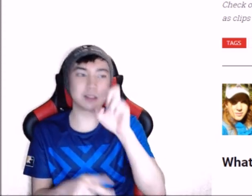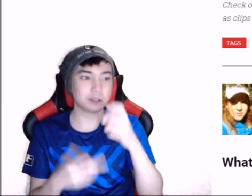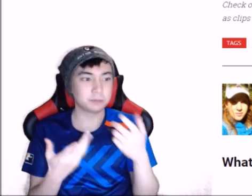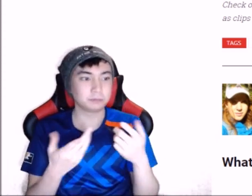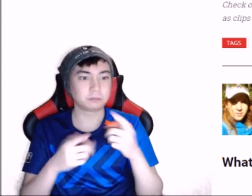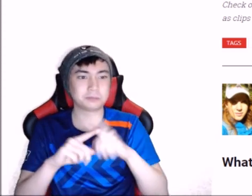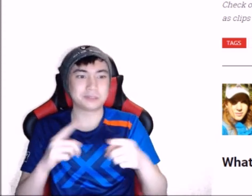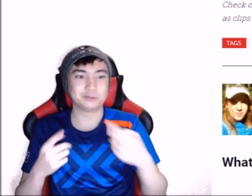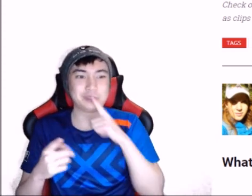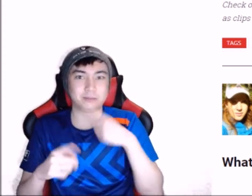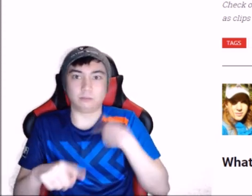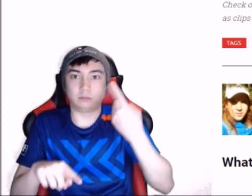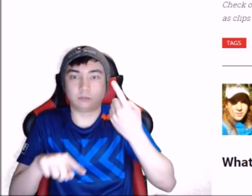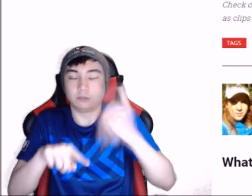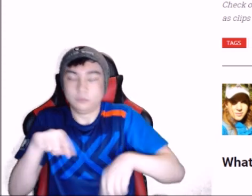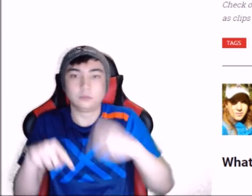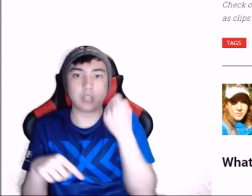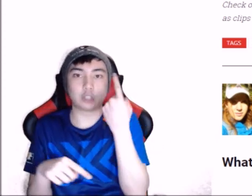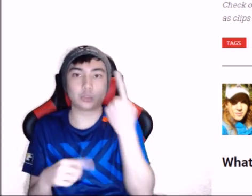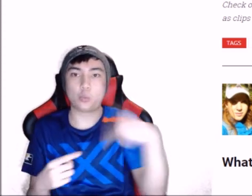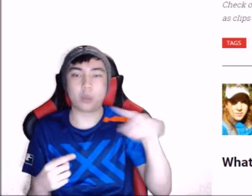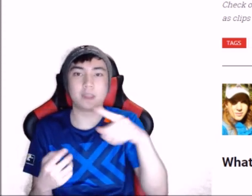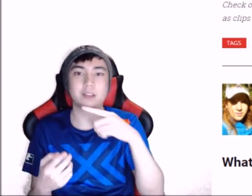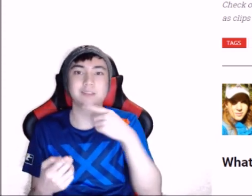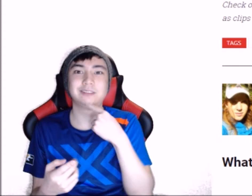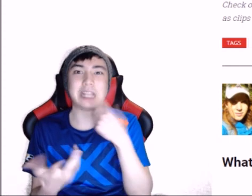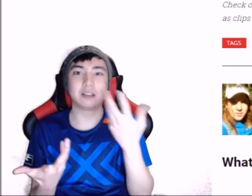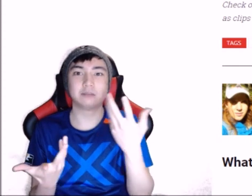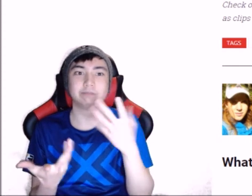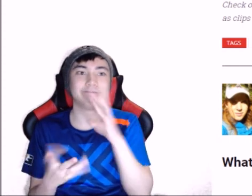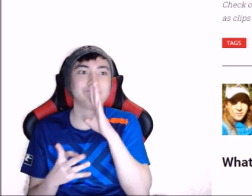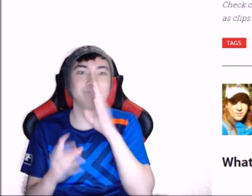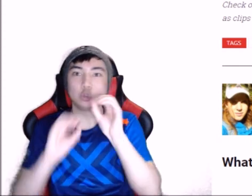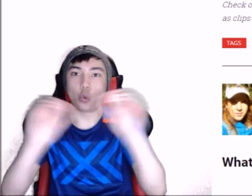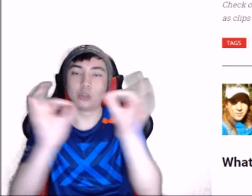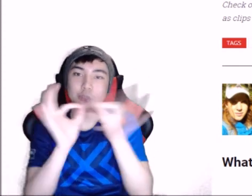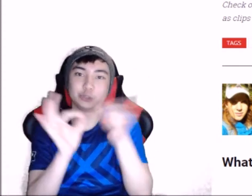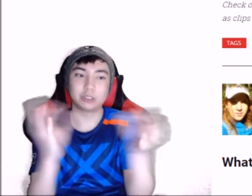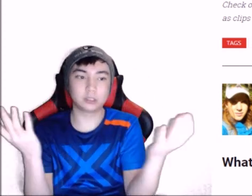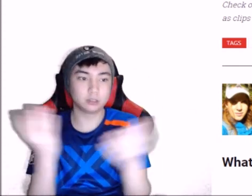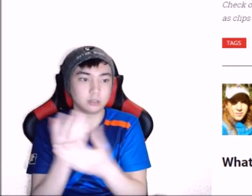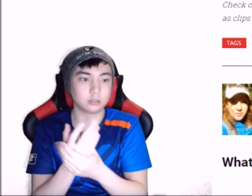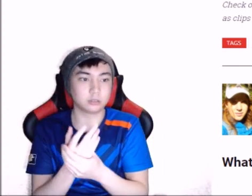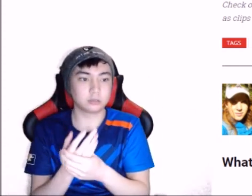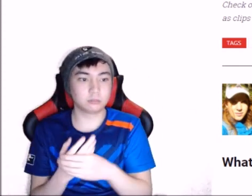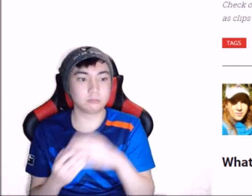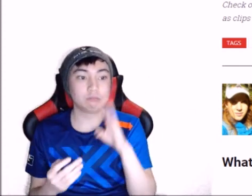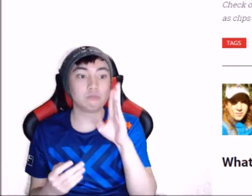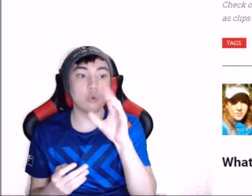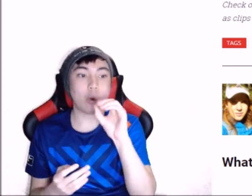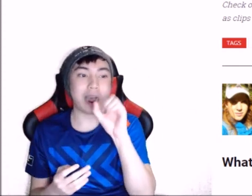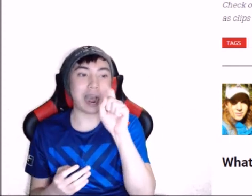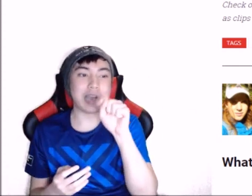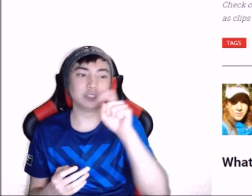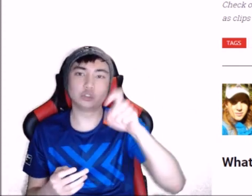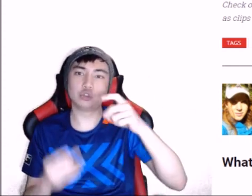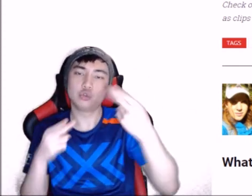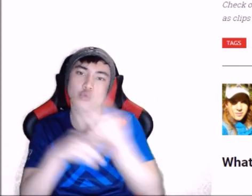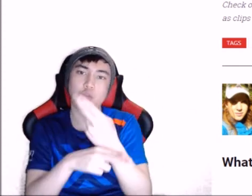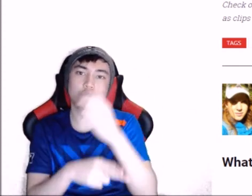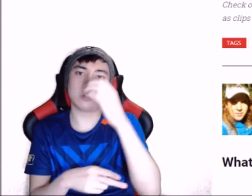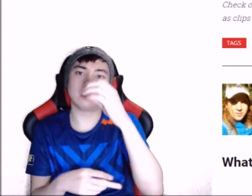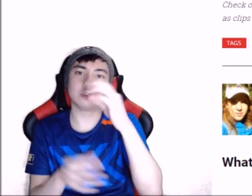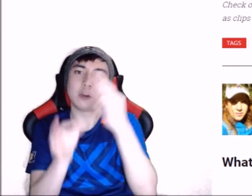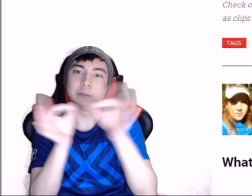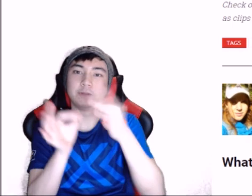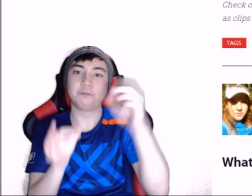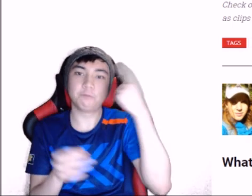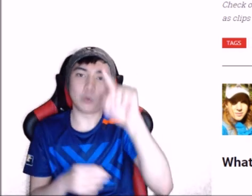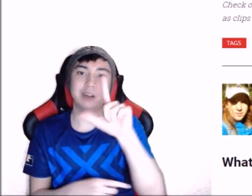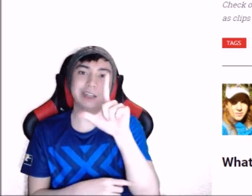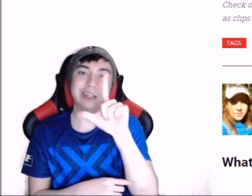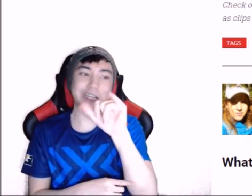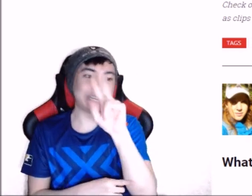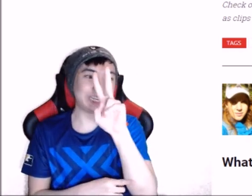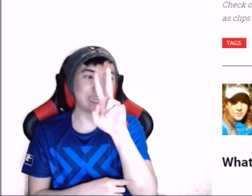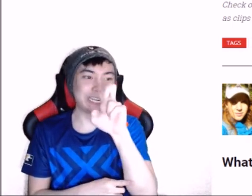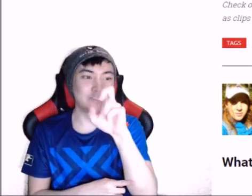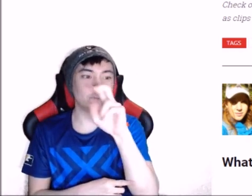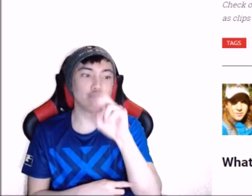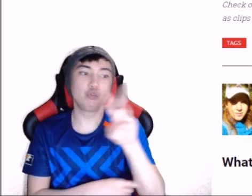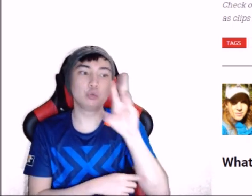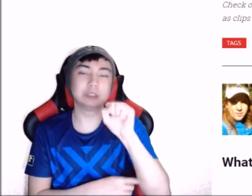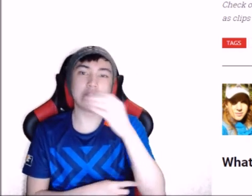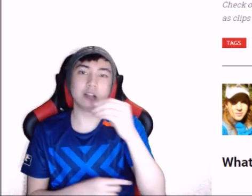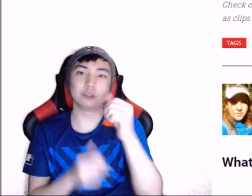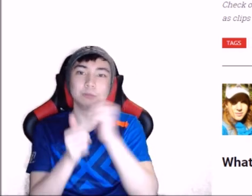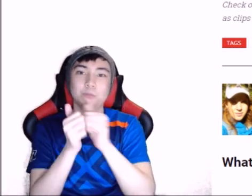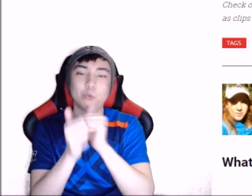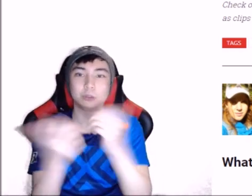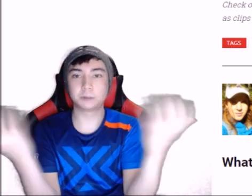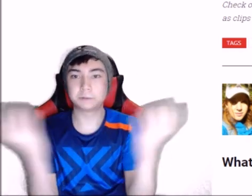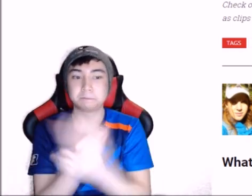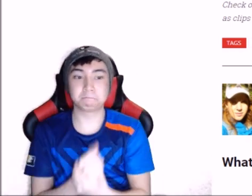but I can’t understand what they say. Broadcasts should use CC for live news and sports.